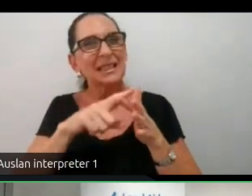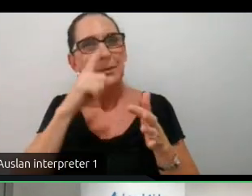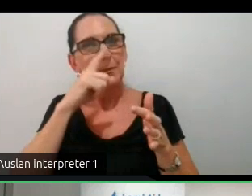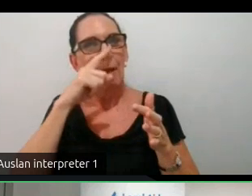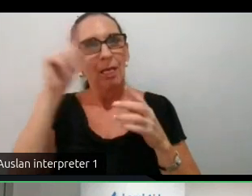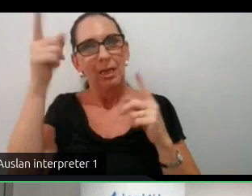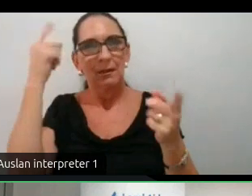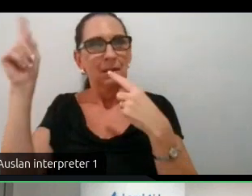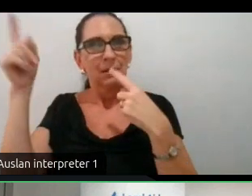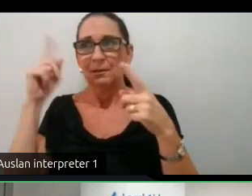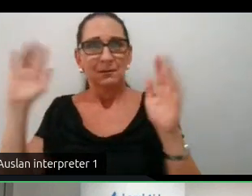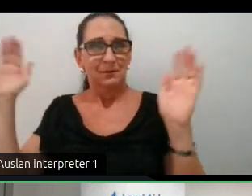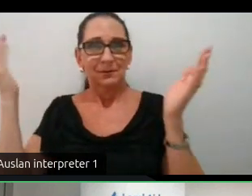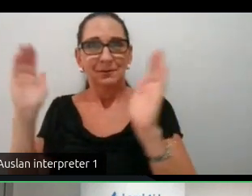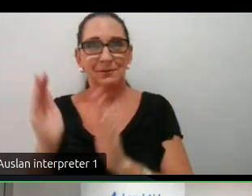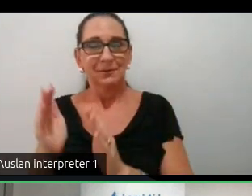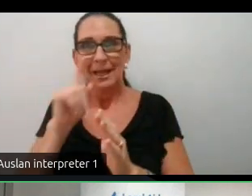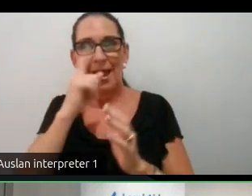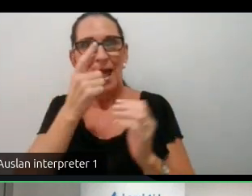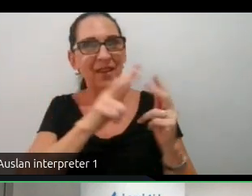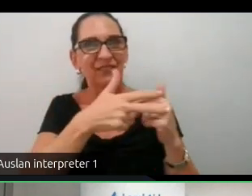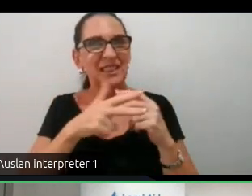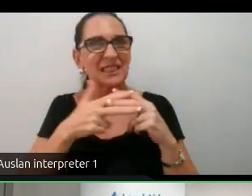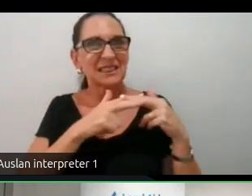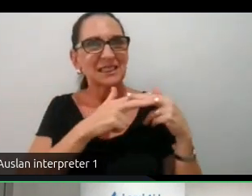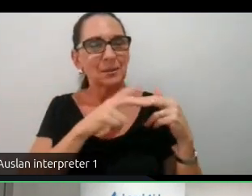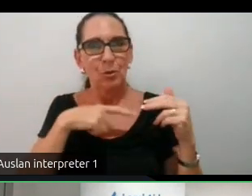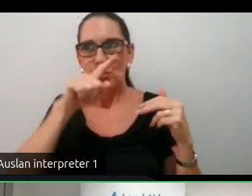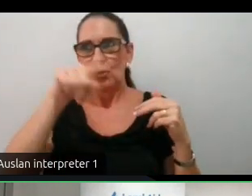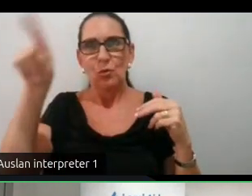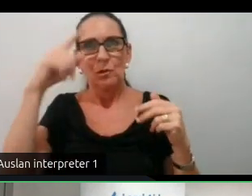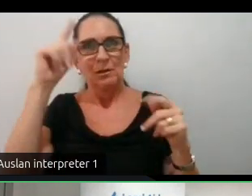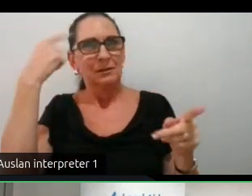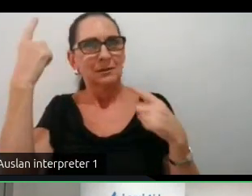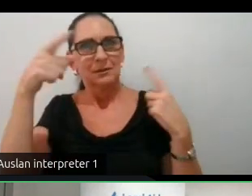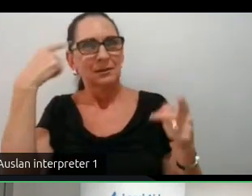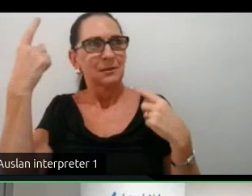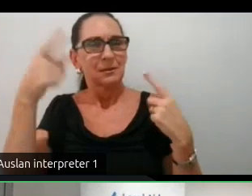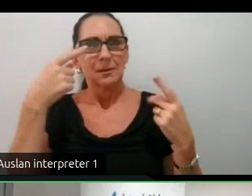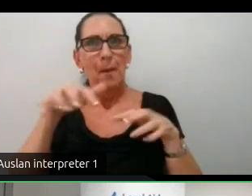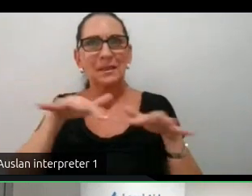a limited finite supply to do the fixing. How many other people need them and how long it's going to